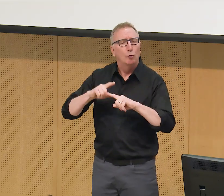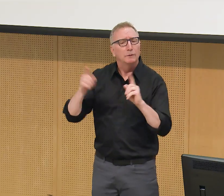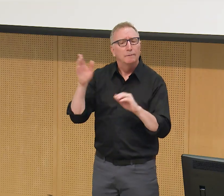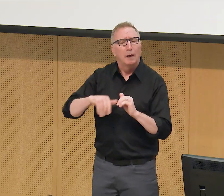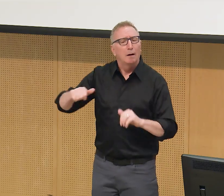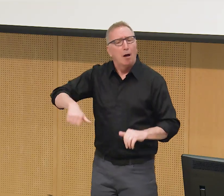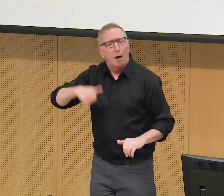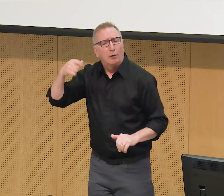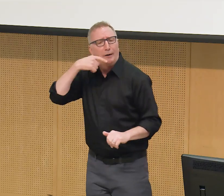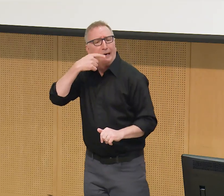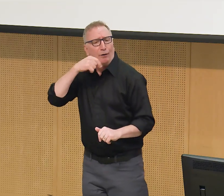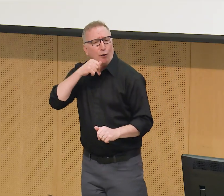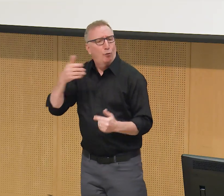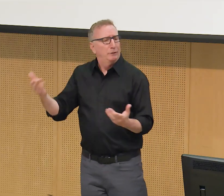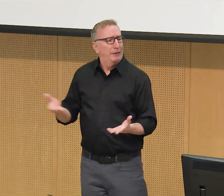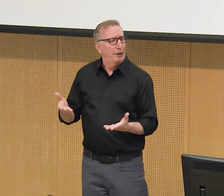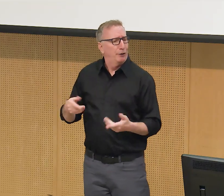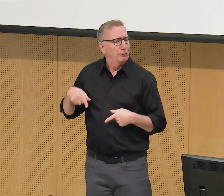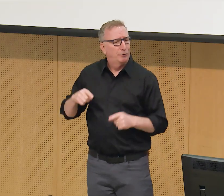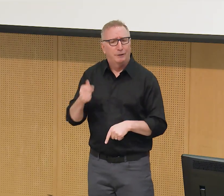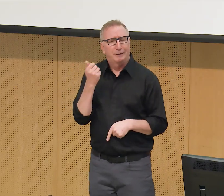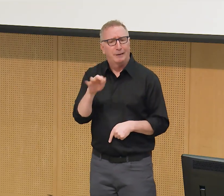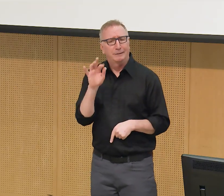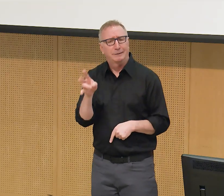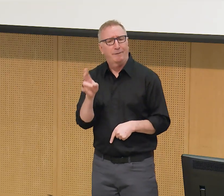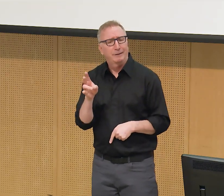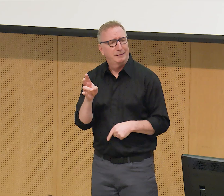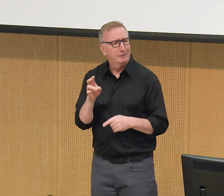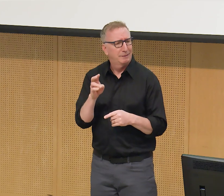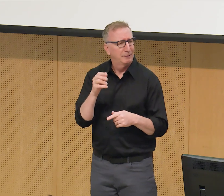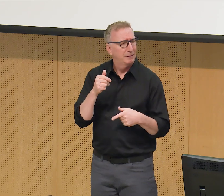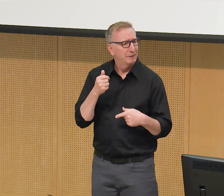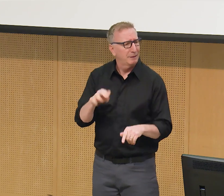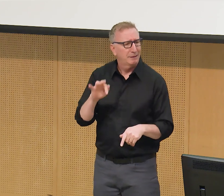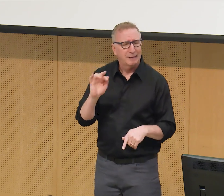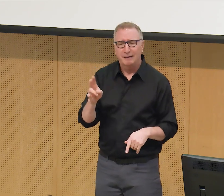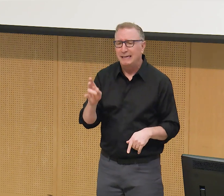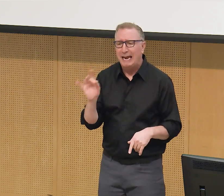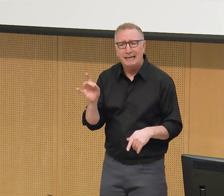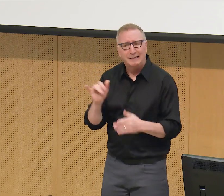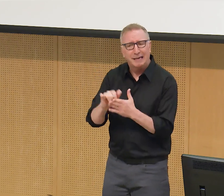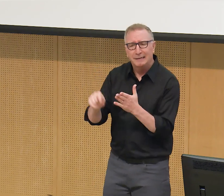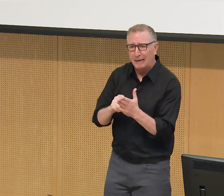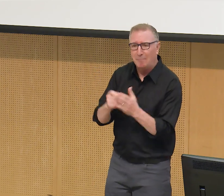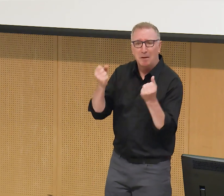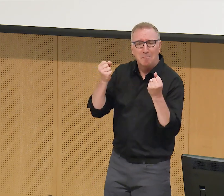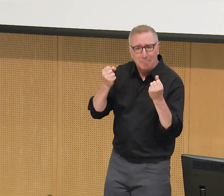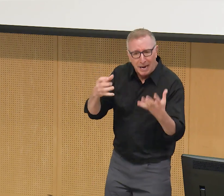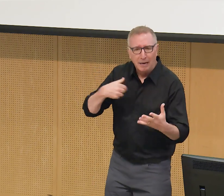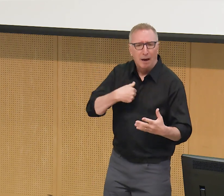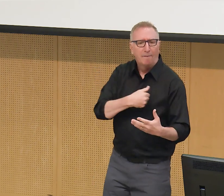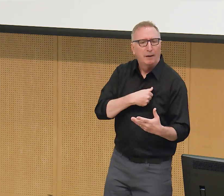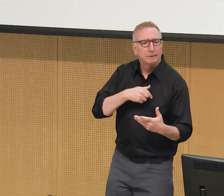As I look at myself, I feel like I'm no different than any of the other hearing folks who